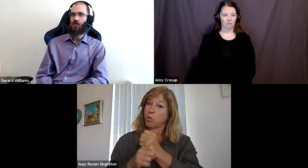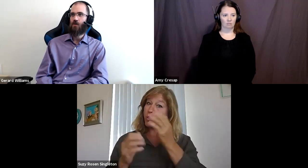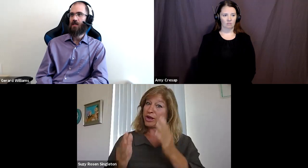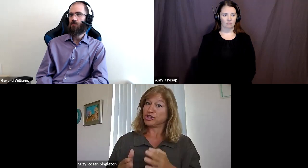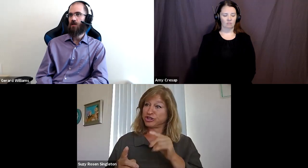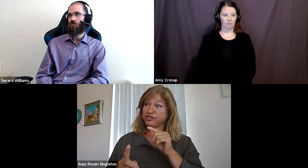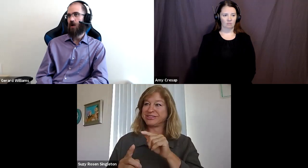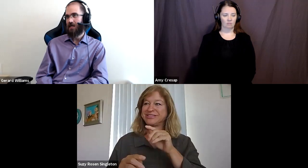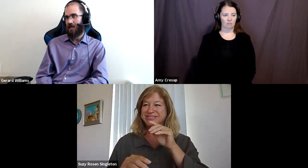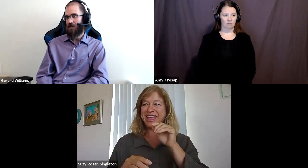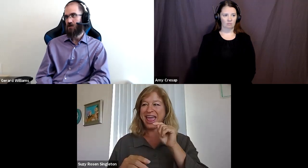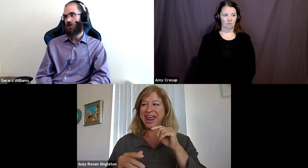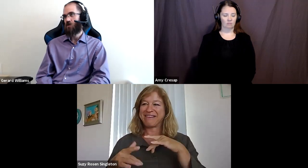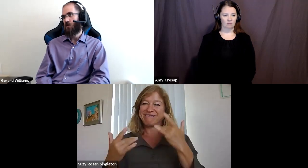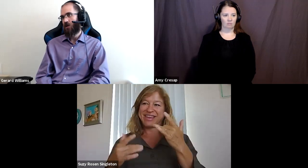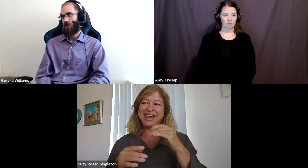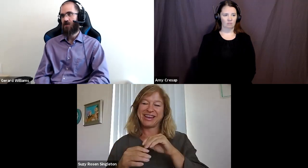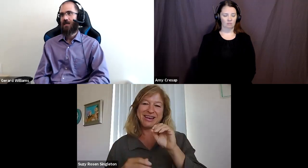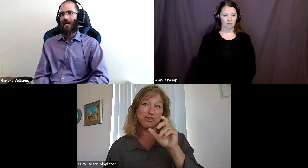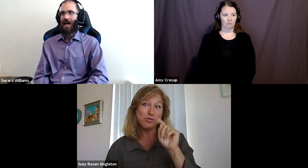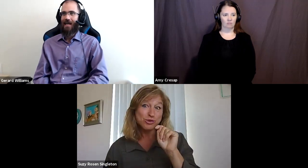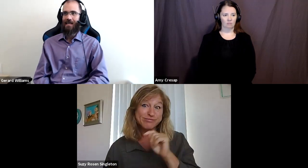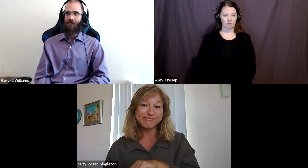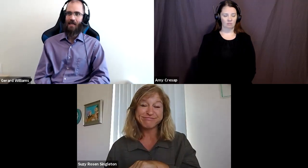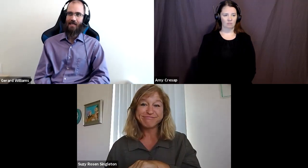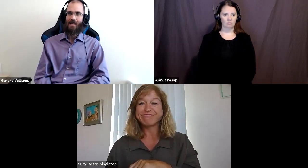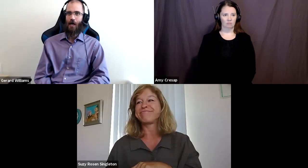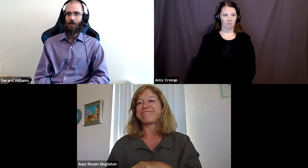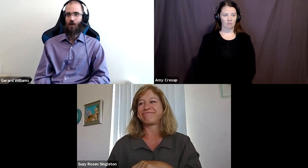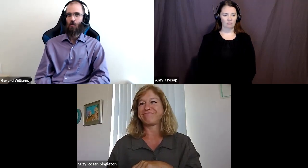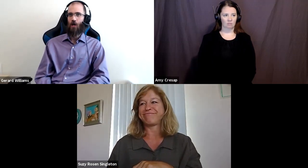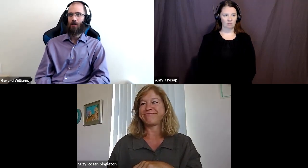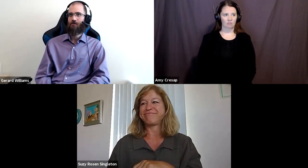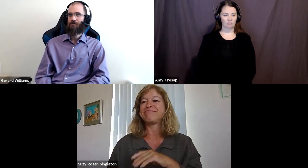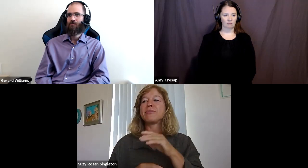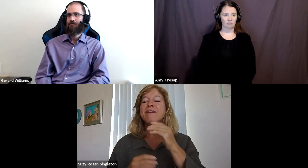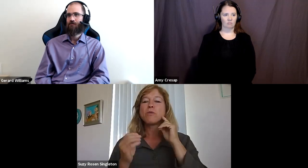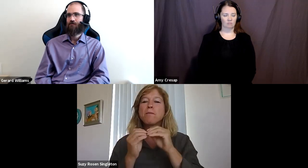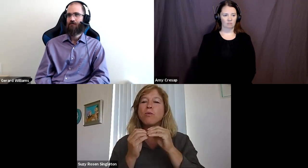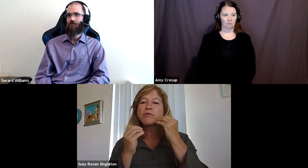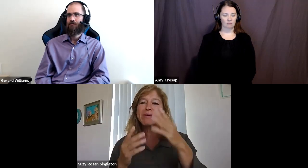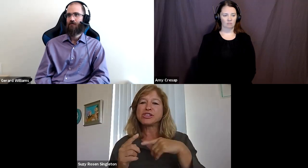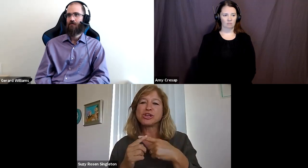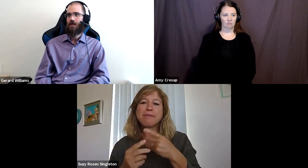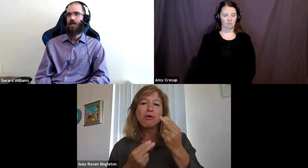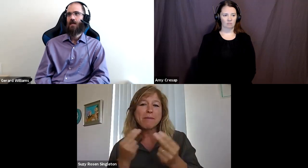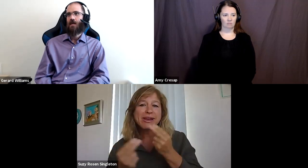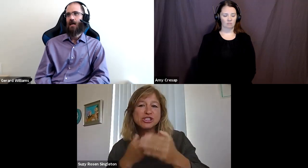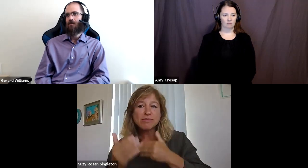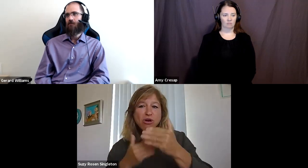And we will recognize those winners at an event in October.